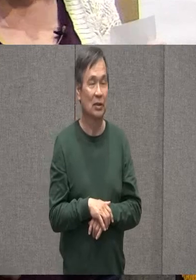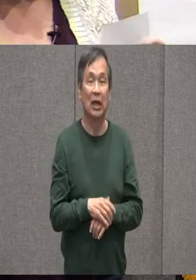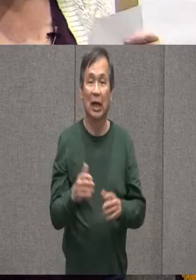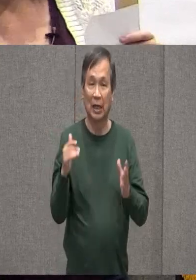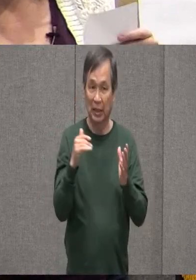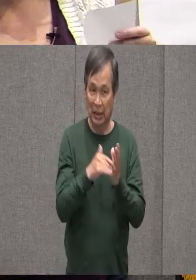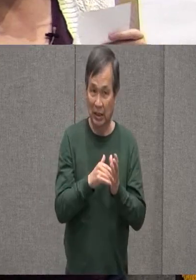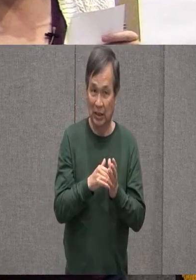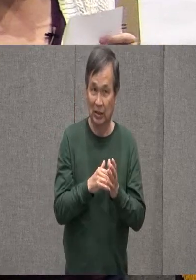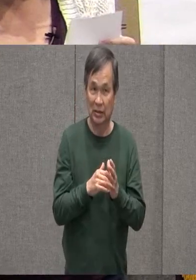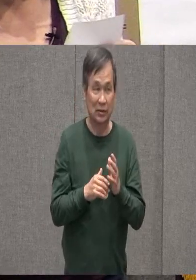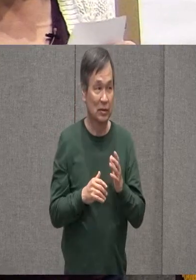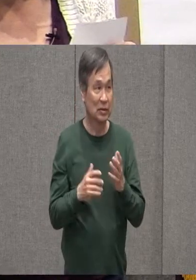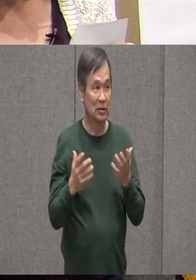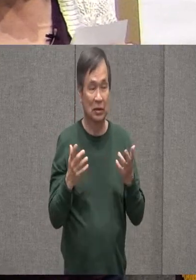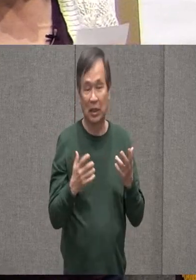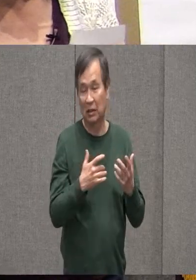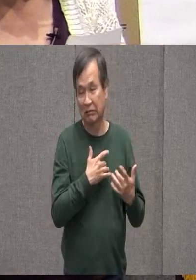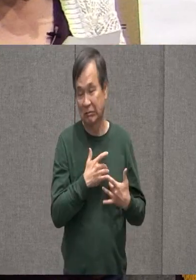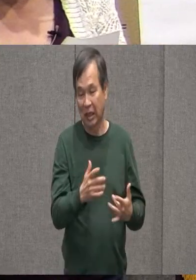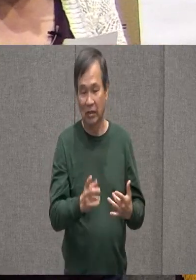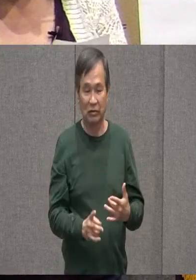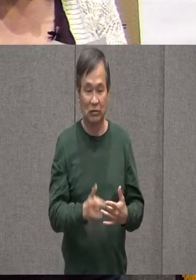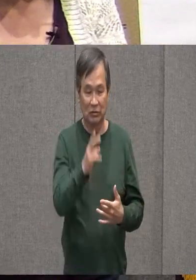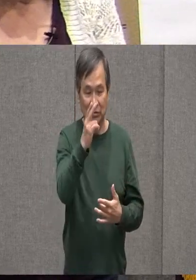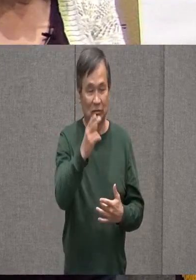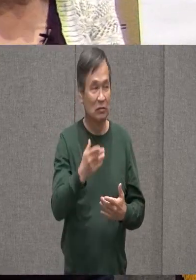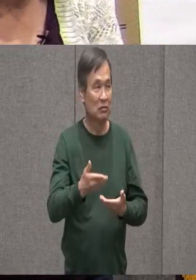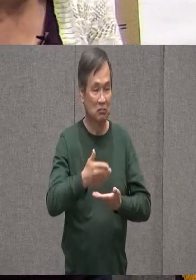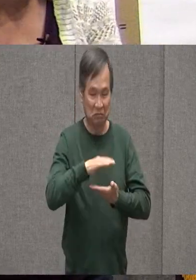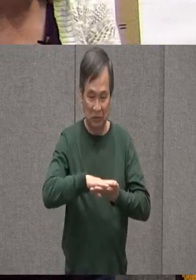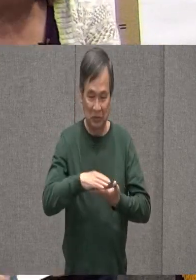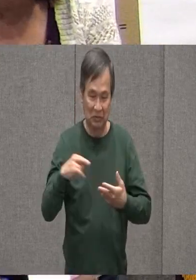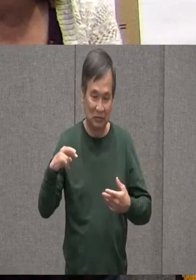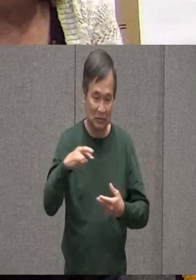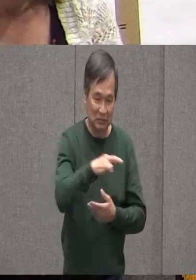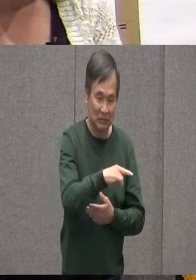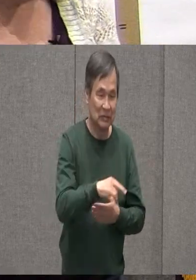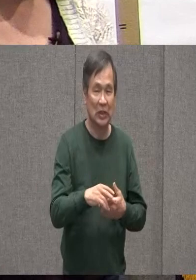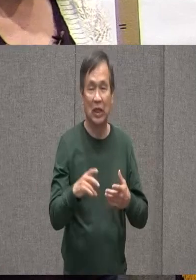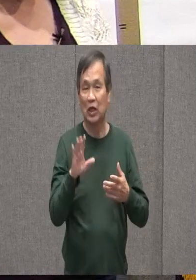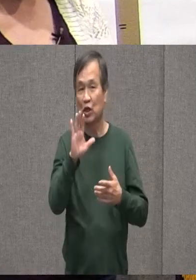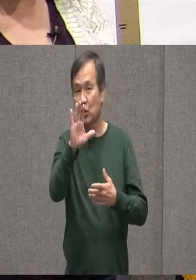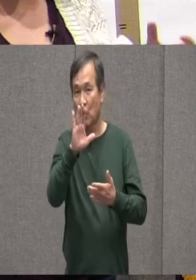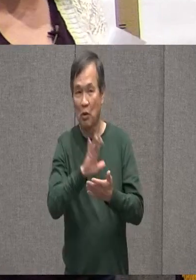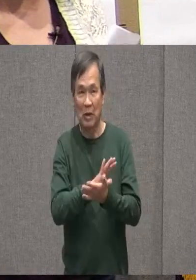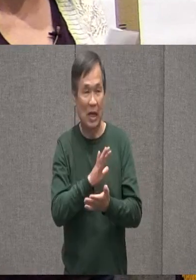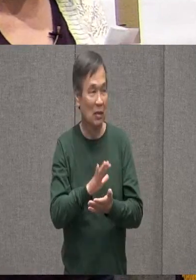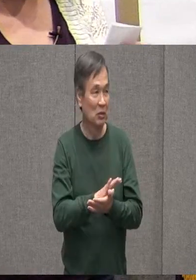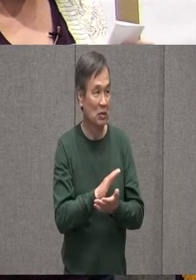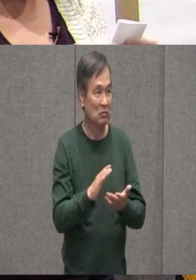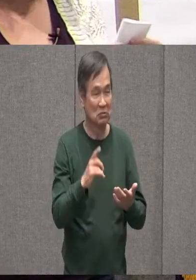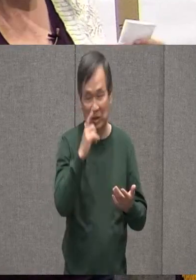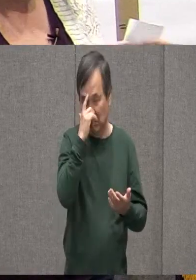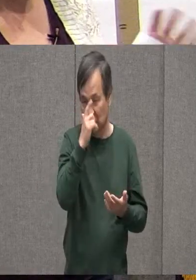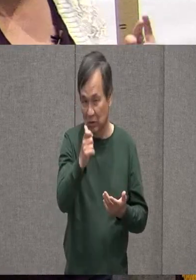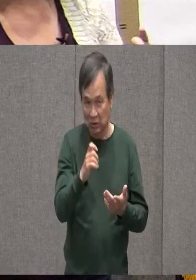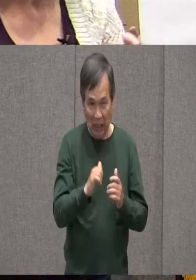and cutting to make smaller pieces, and depending on the size of paper you use, sort of how big you'll want it to be,